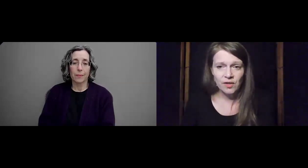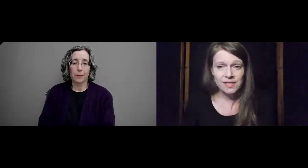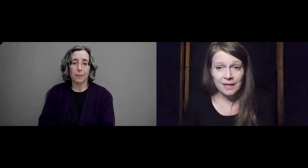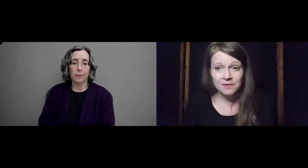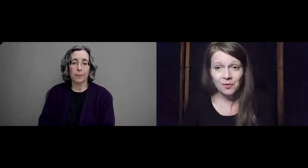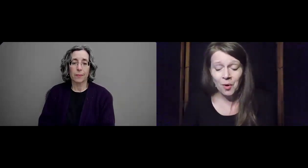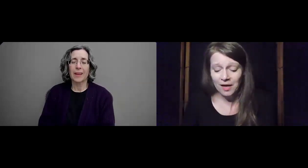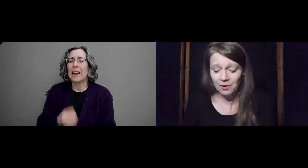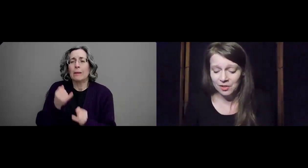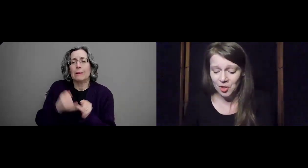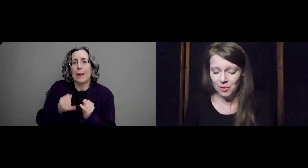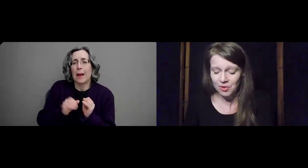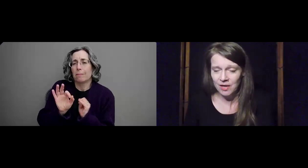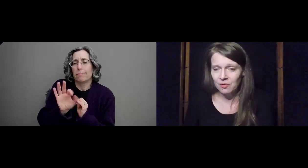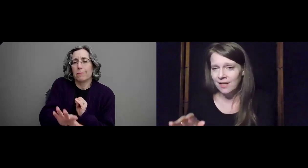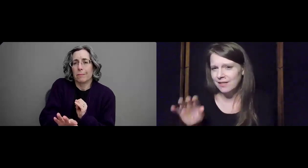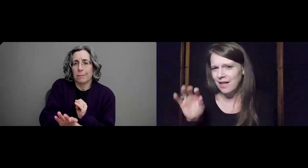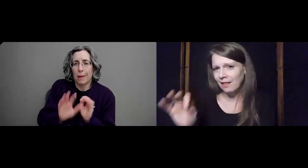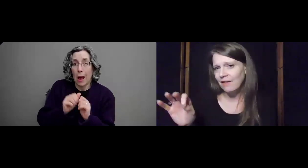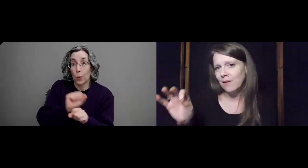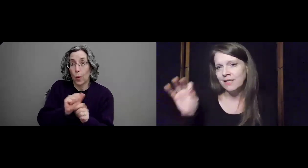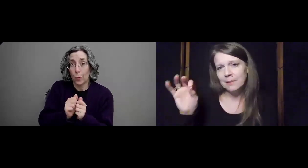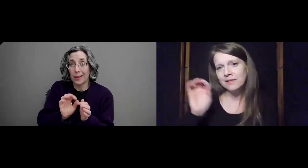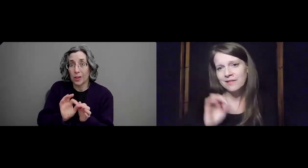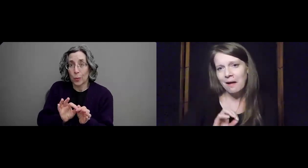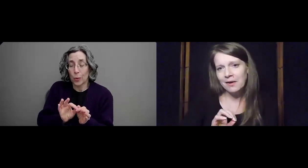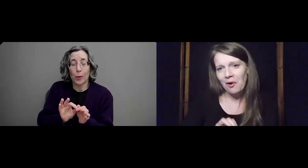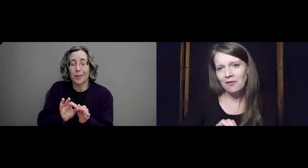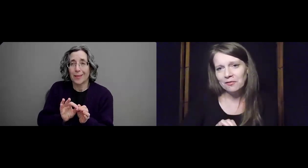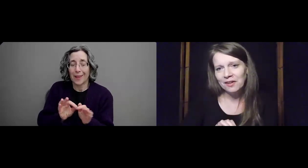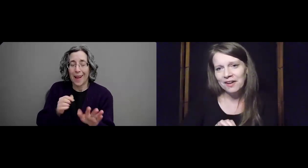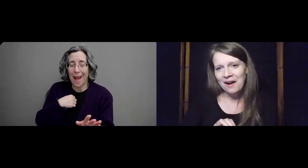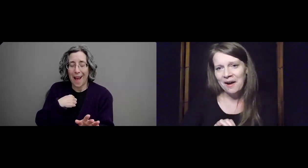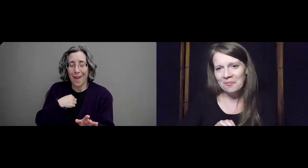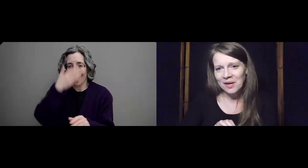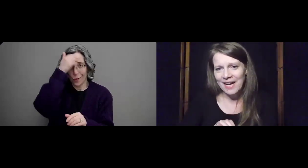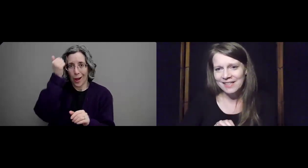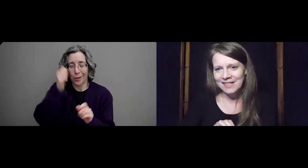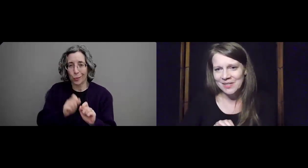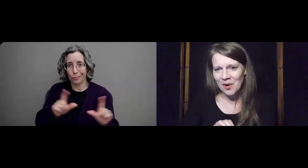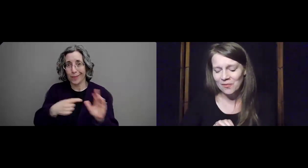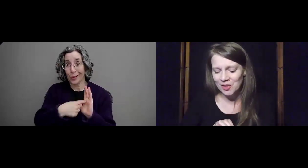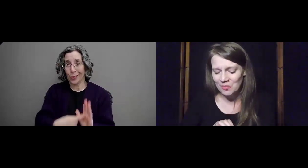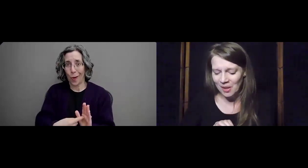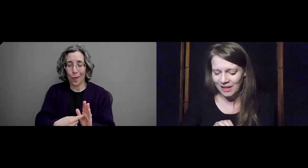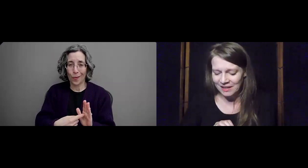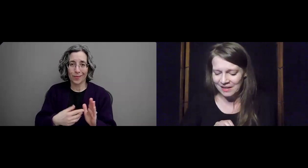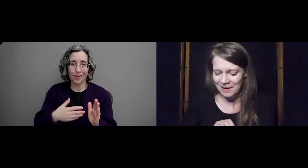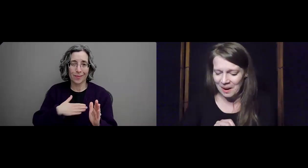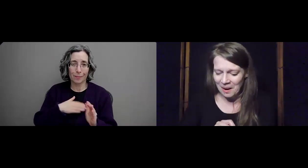Okay? And just as a parting shot, as far as tips for working with